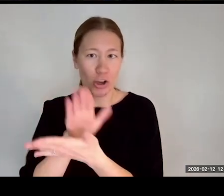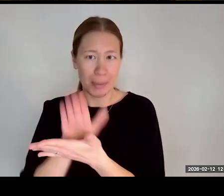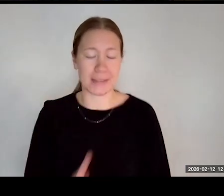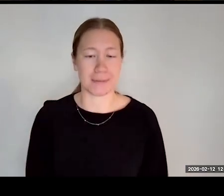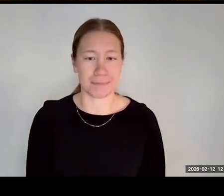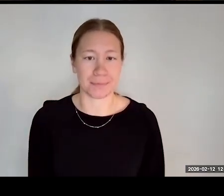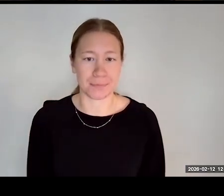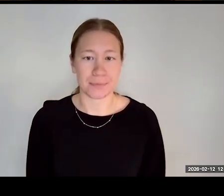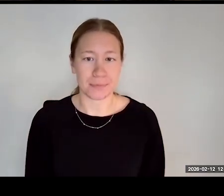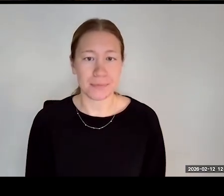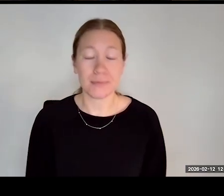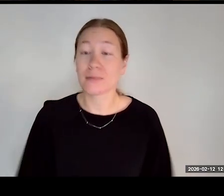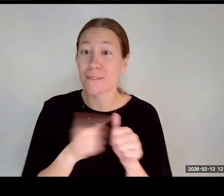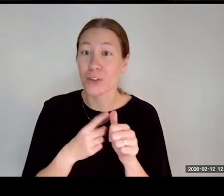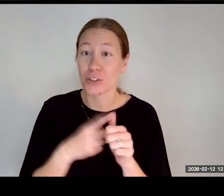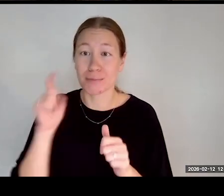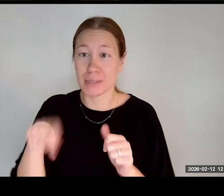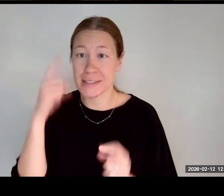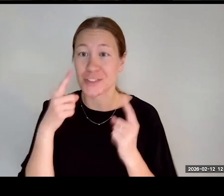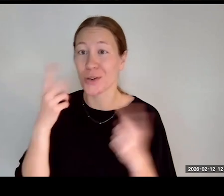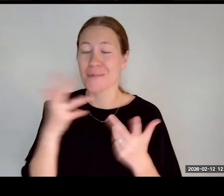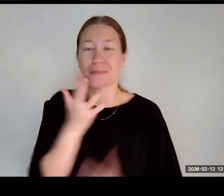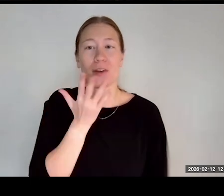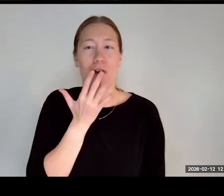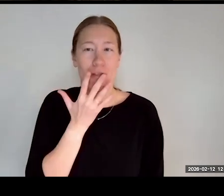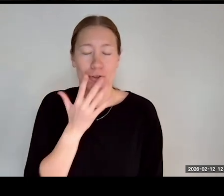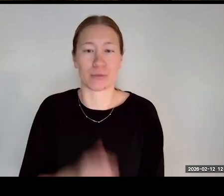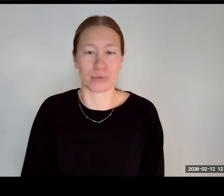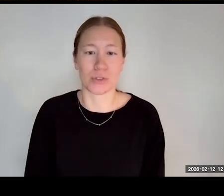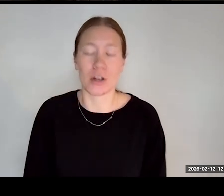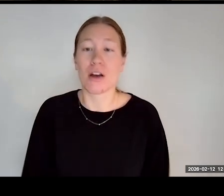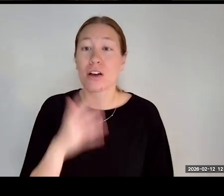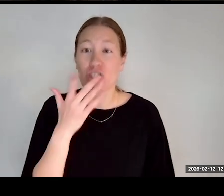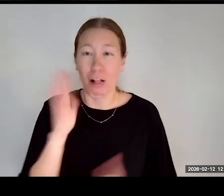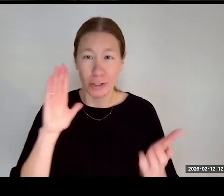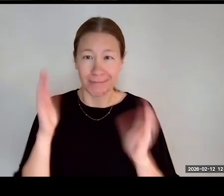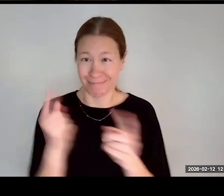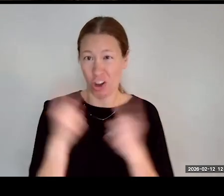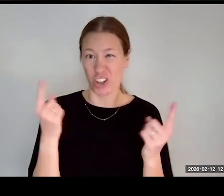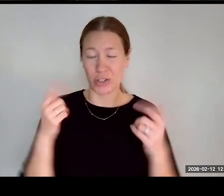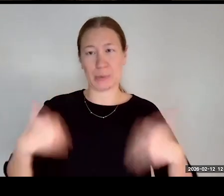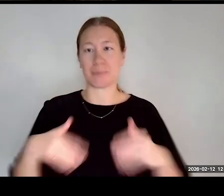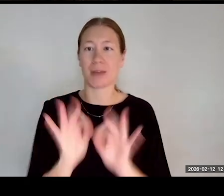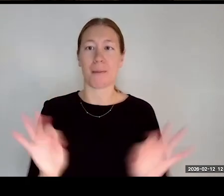The first element that we need to consider is color. So color contrast is really important for readability